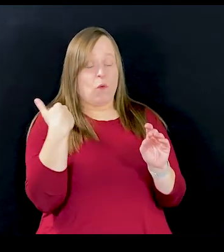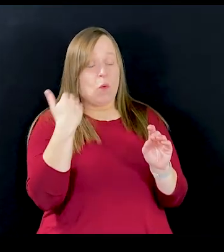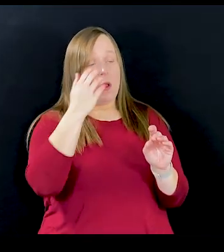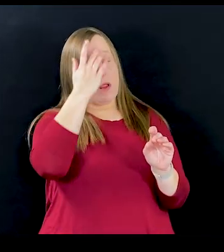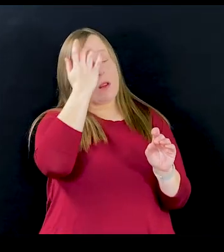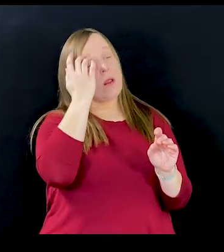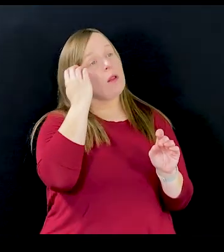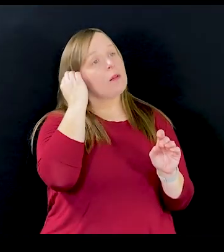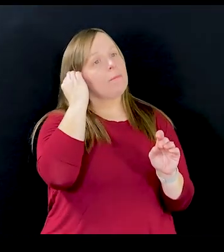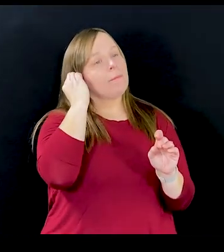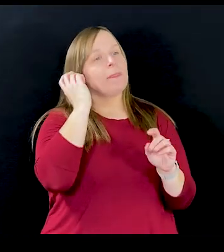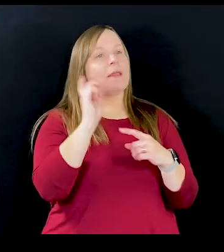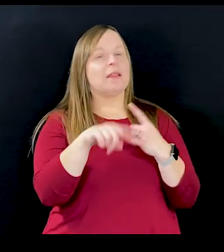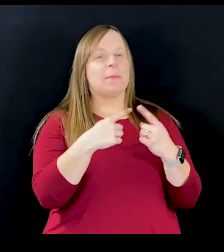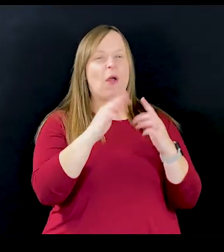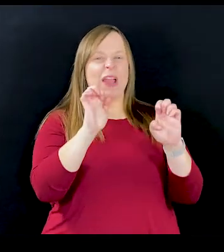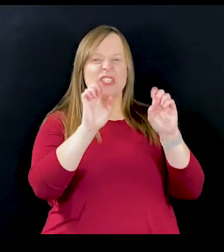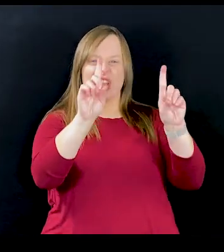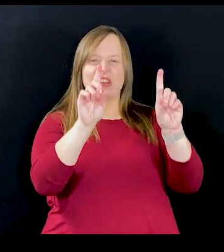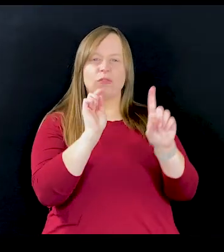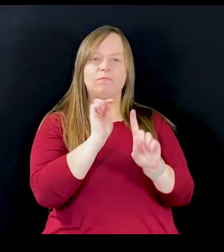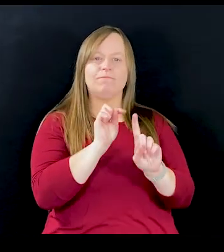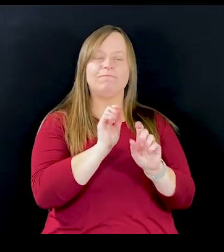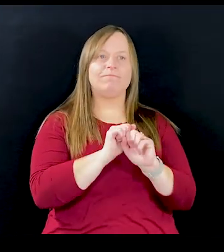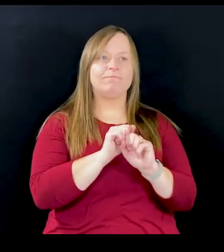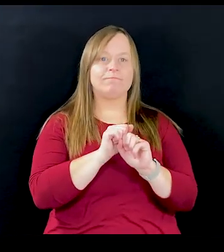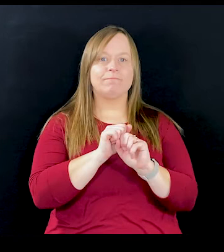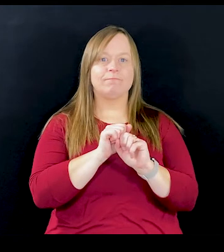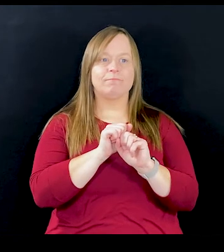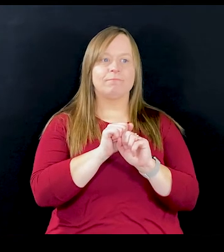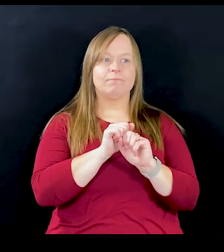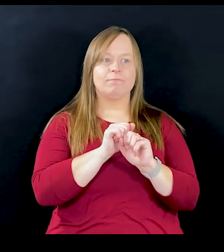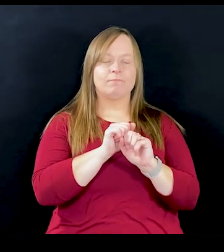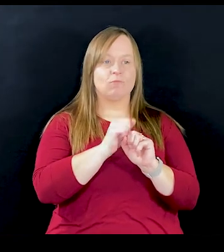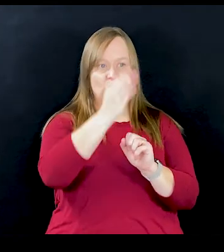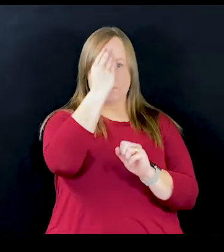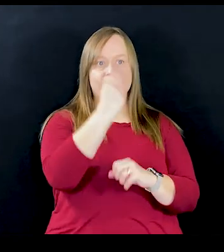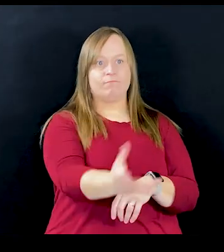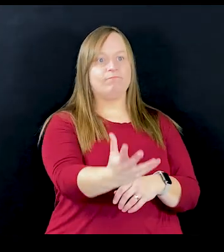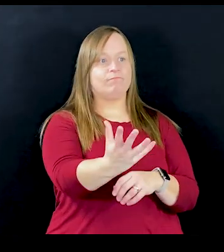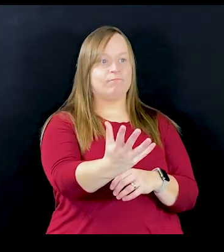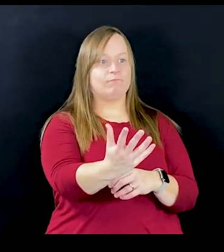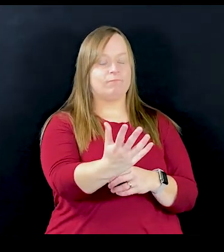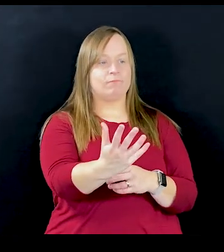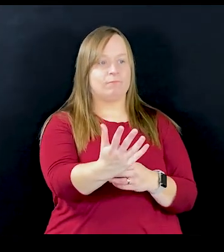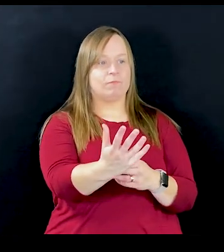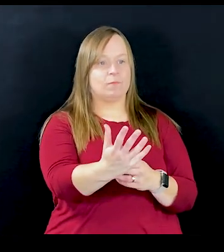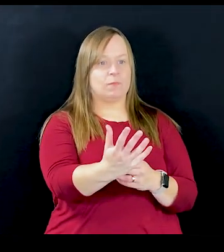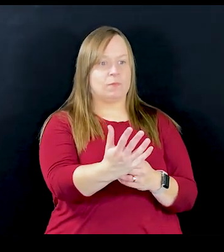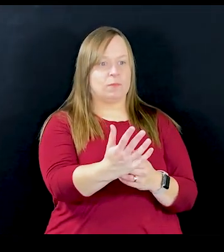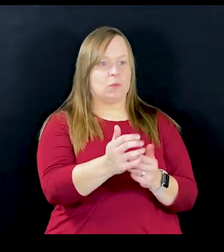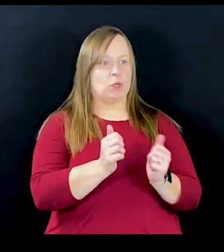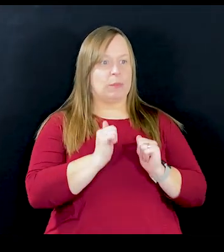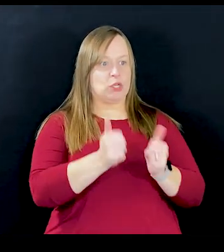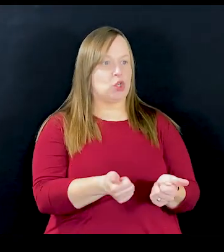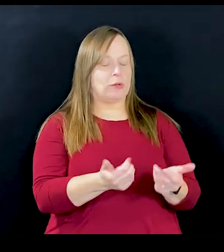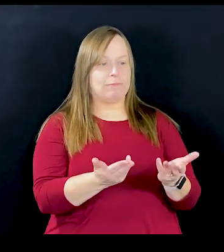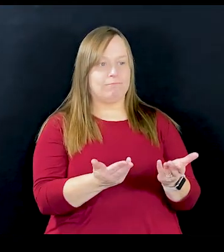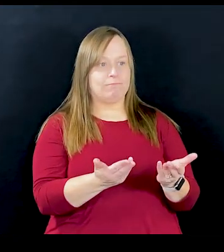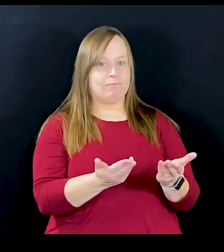It's about education. It's about coming straight out and saying, what's being asserted about--